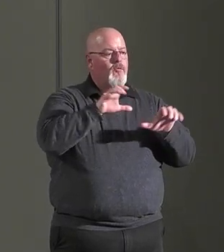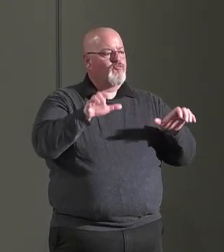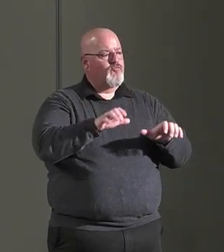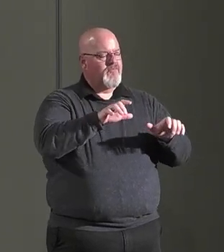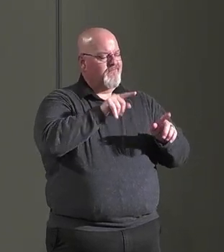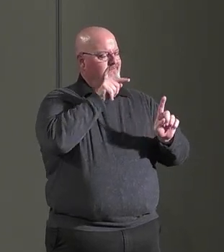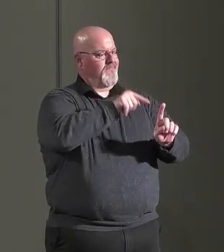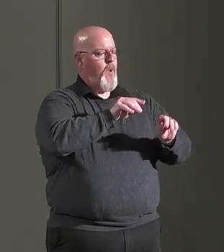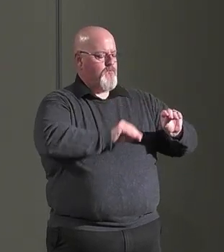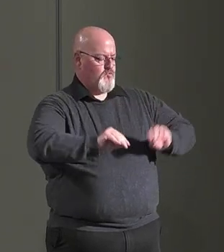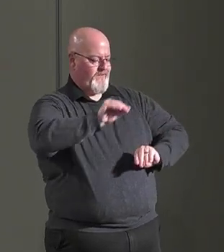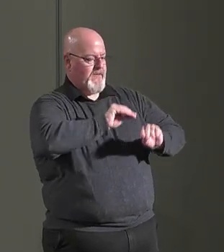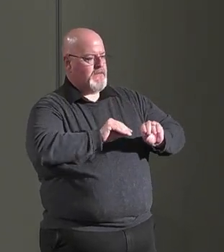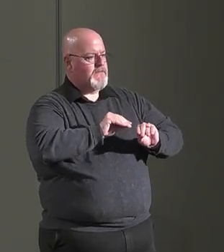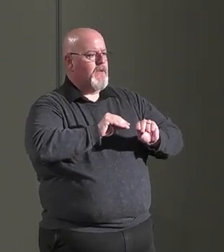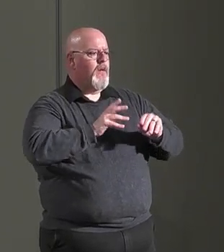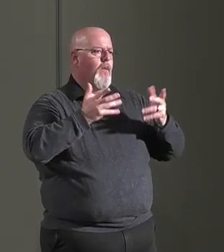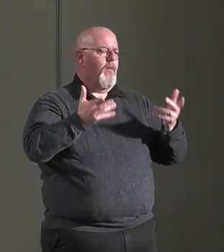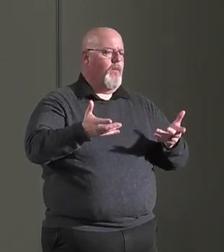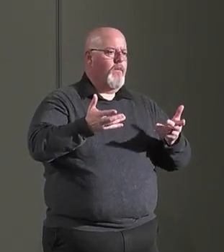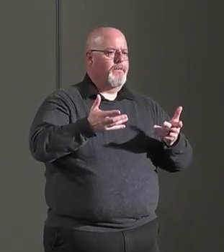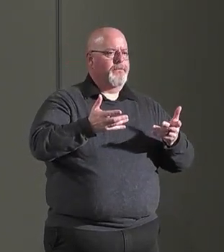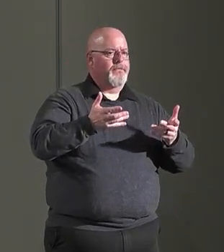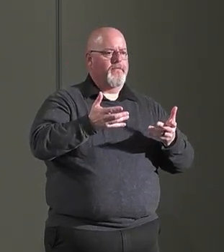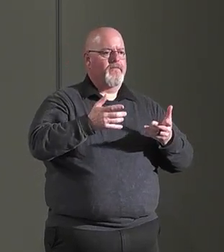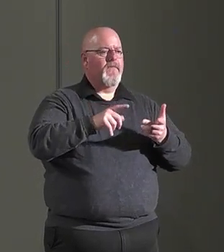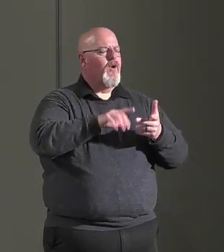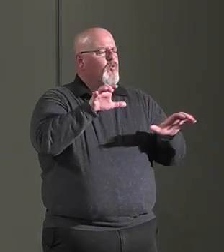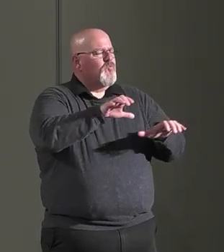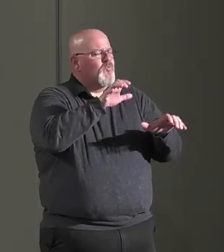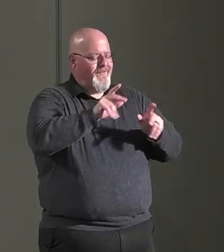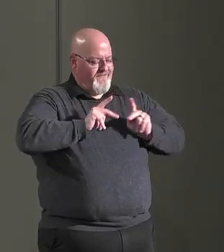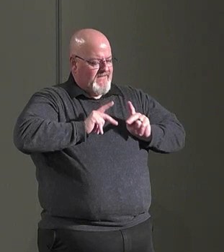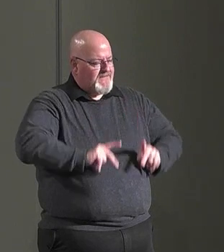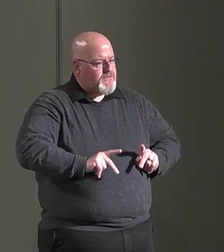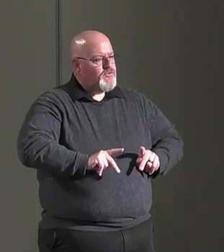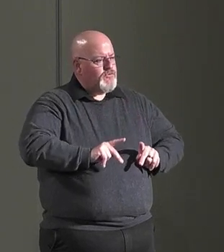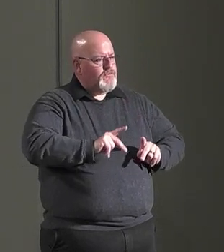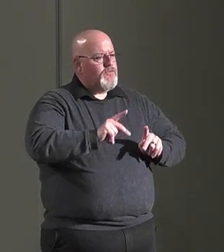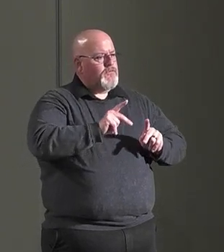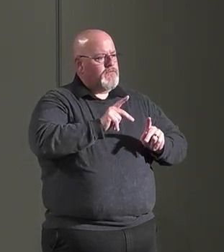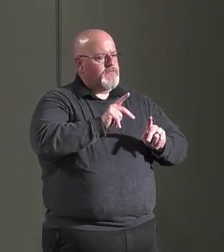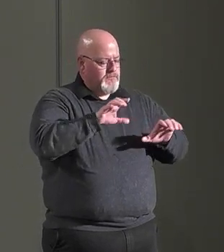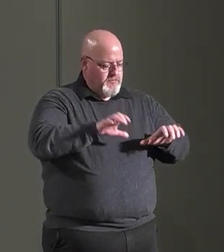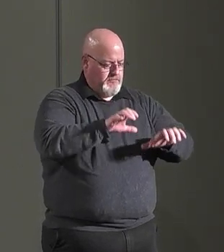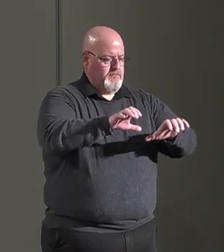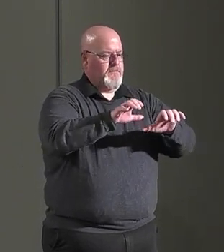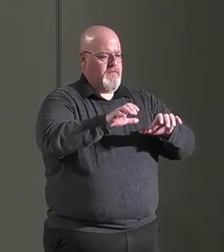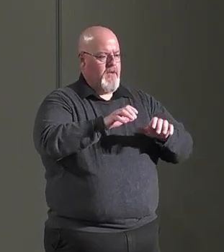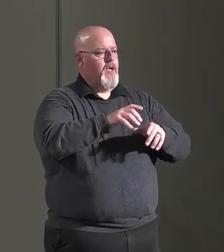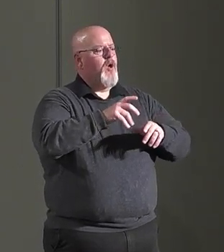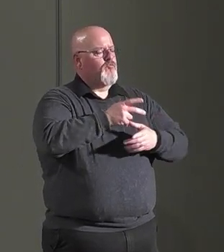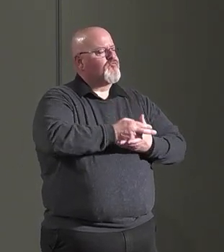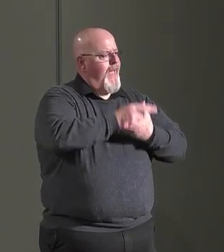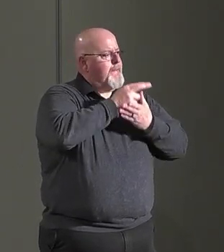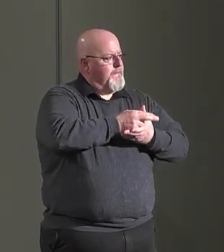kind of movement or do some kind of physical rehabilitation activity. So they have to follow